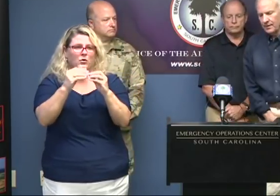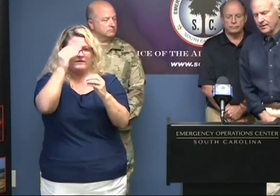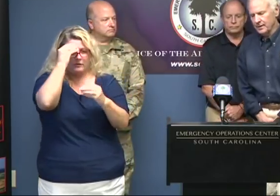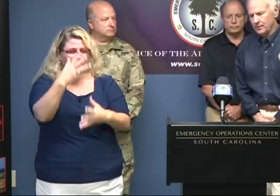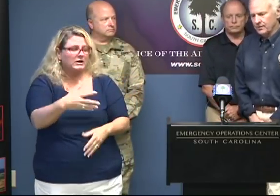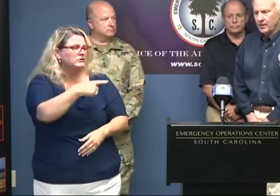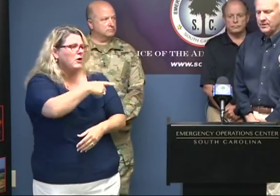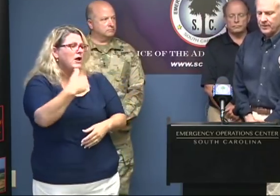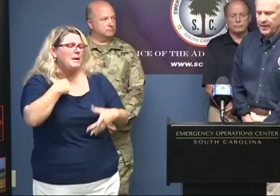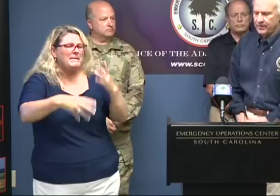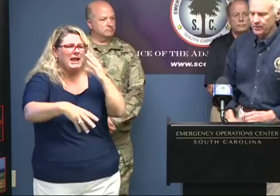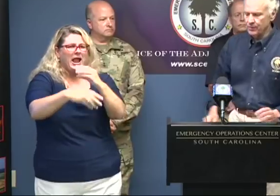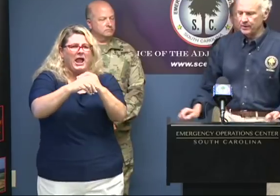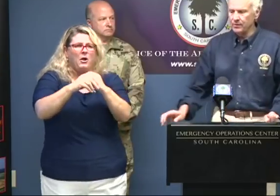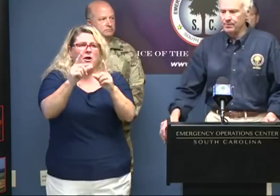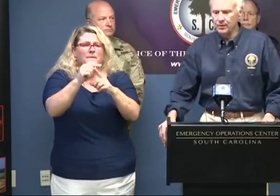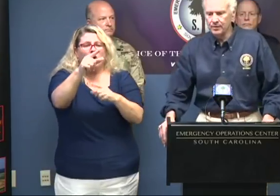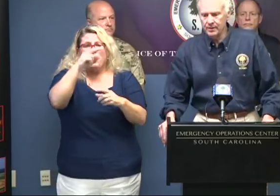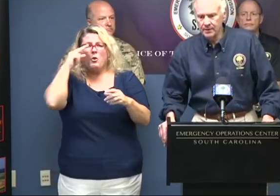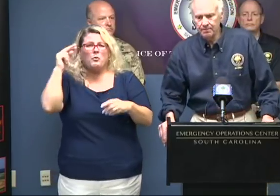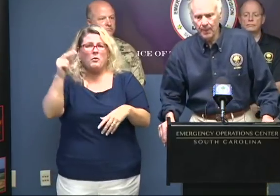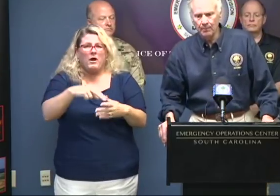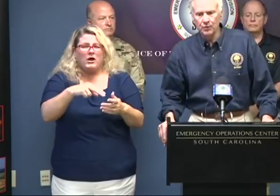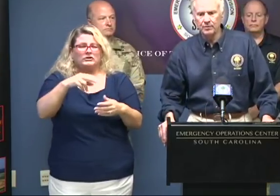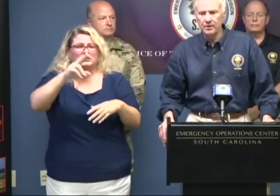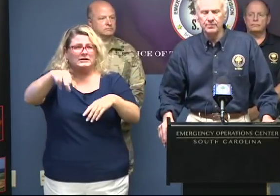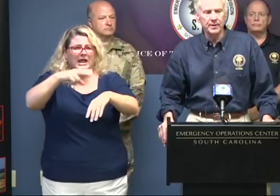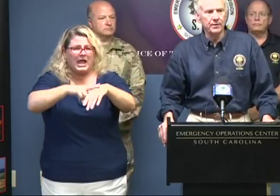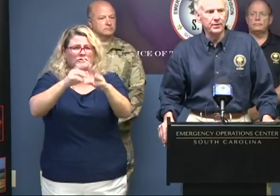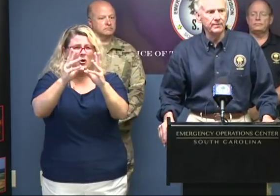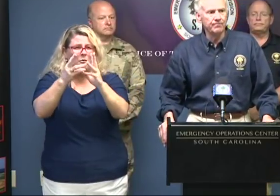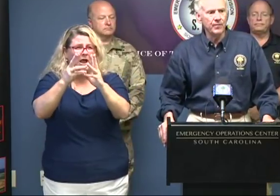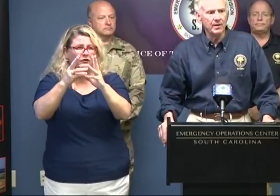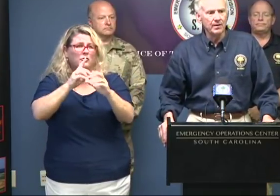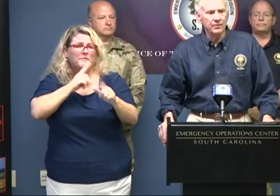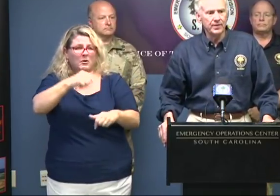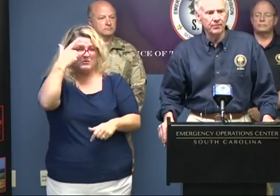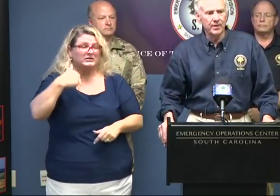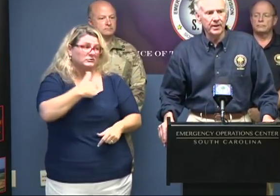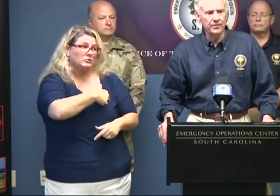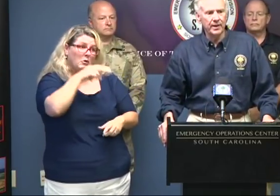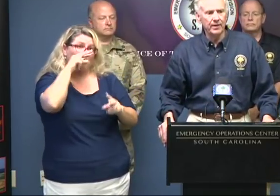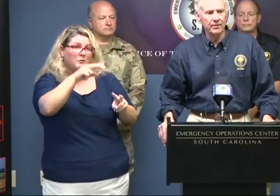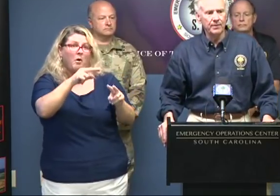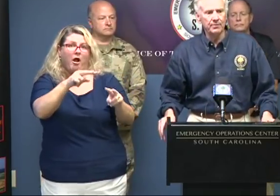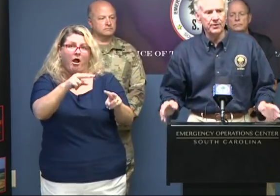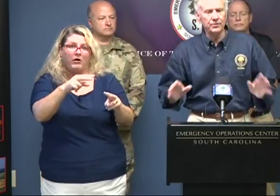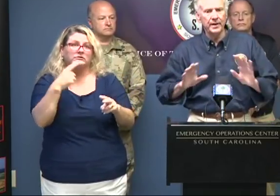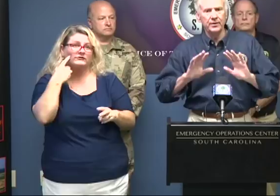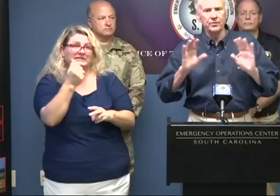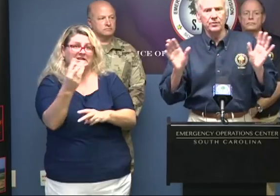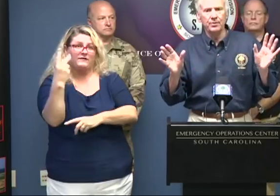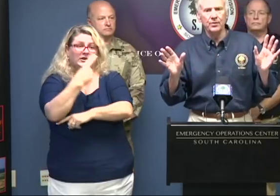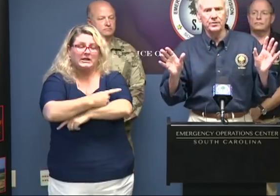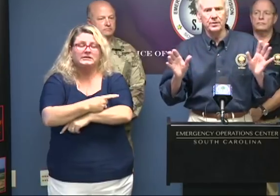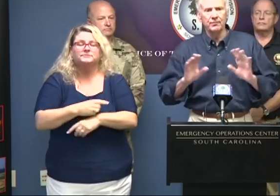When you watch the national weather reports as most of us have been doing for several days now, you remember those national reports are